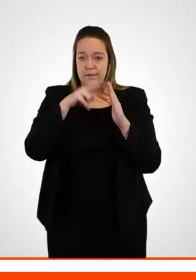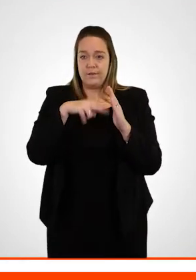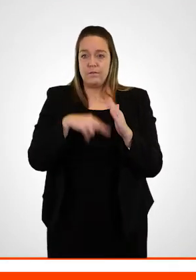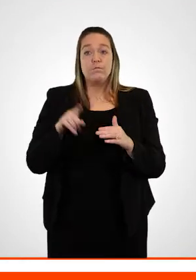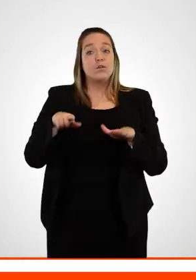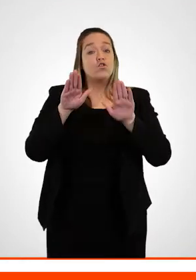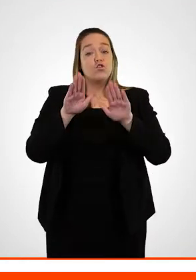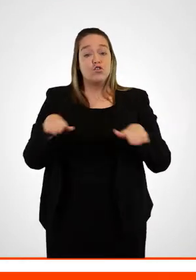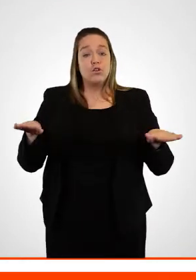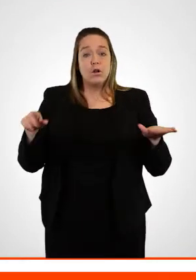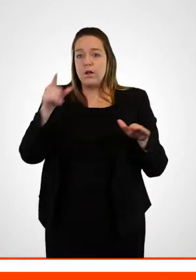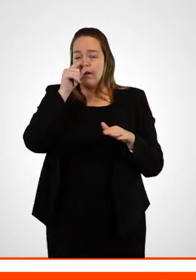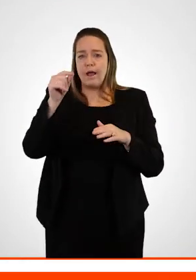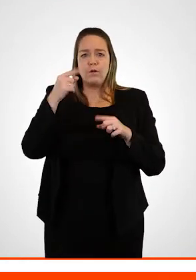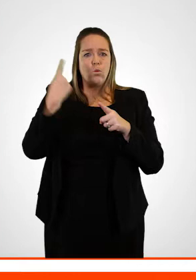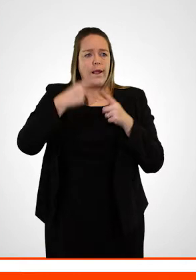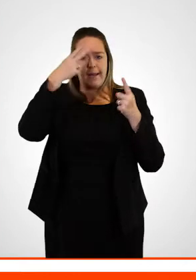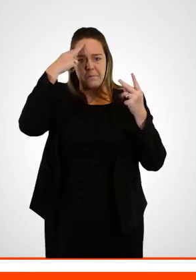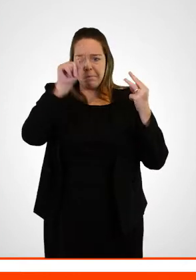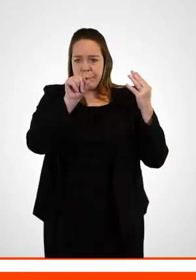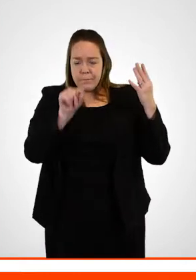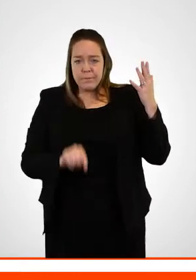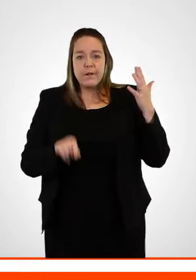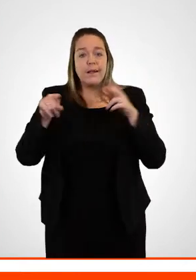Those children who were able to do the rapid naming exercise well